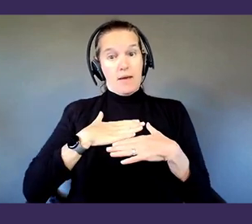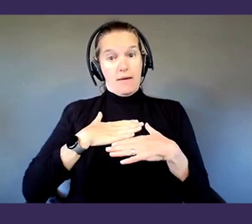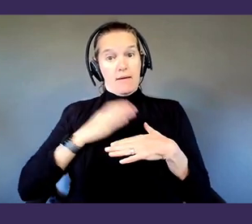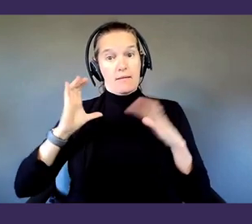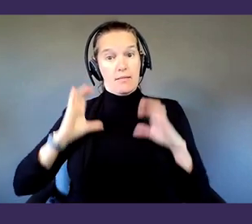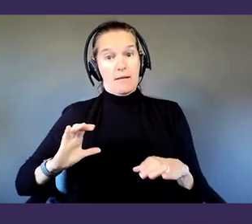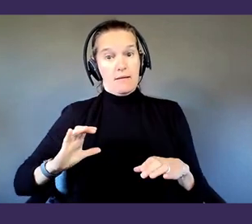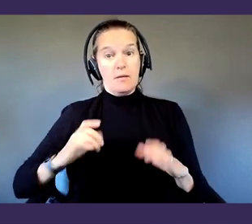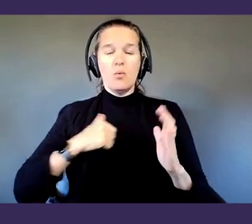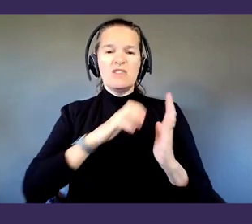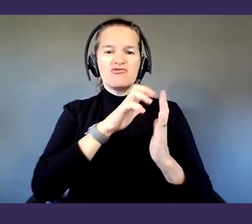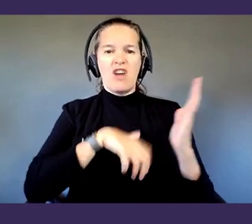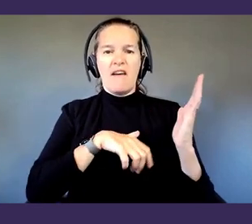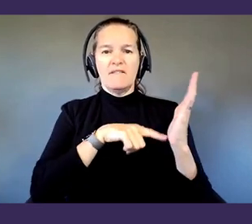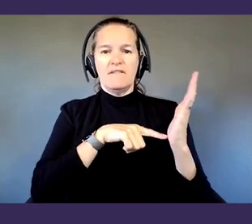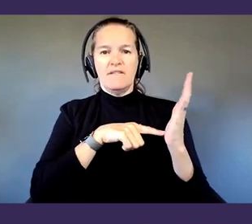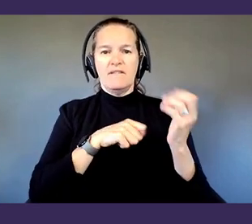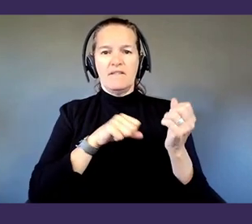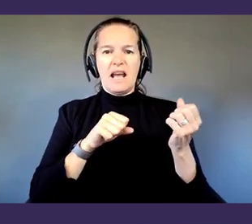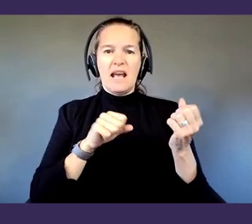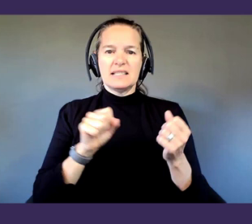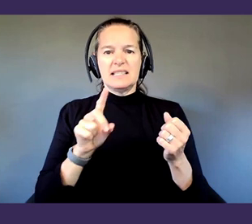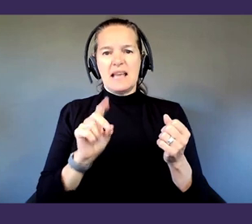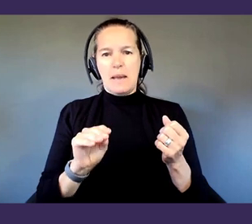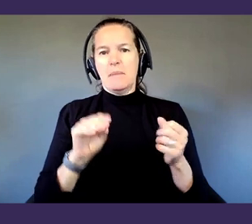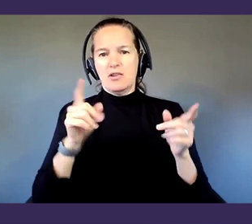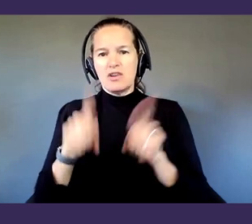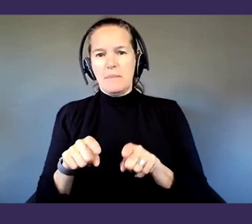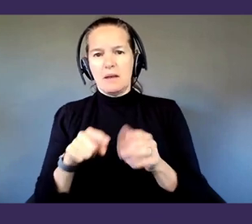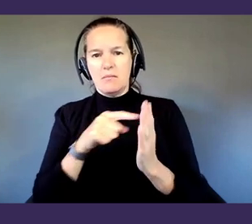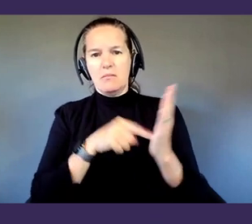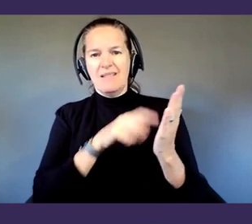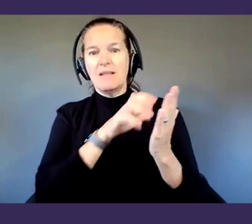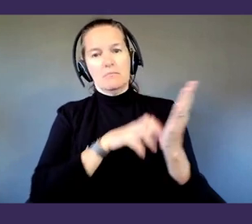a supported decision-making agreement for, it's been that written formal agreement,